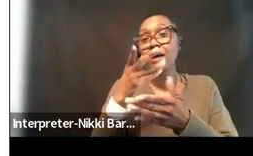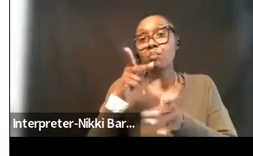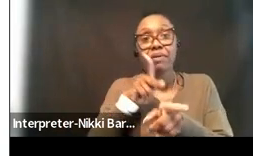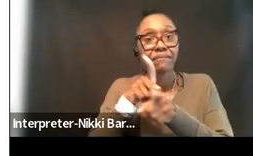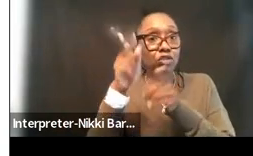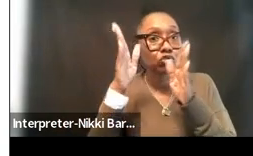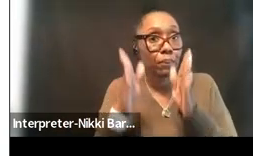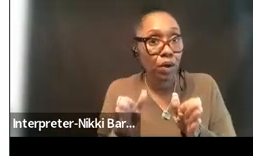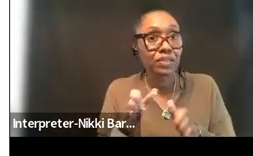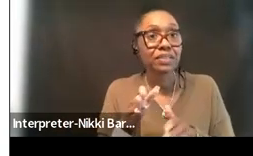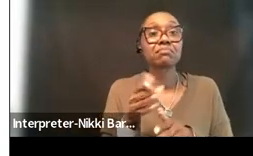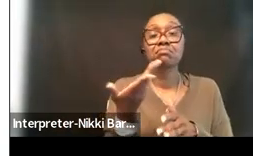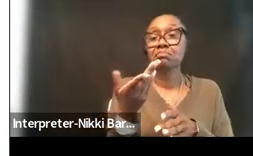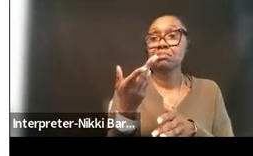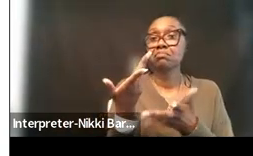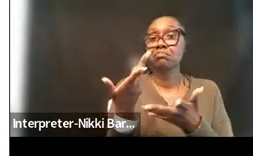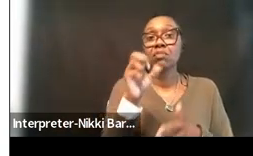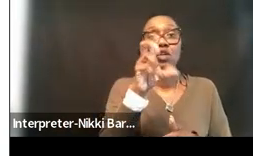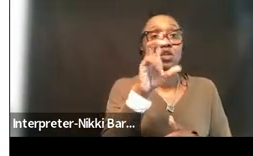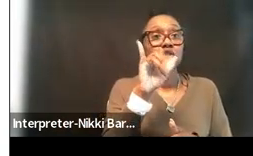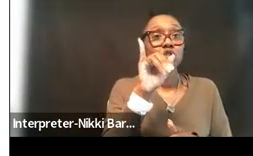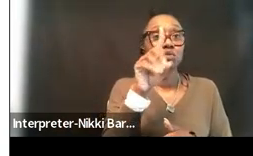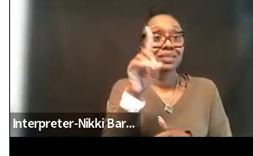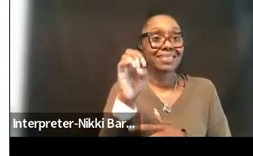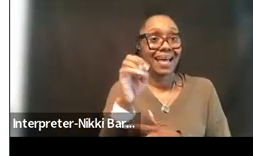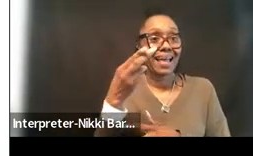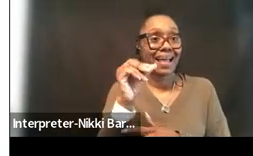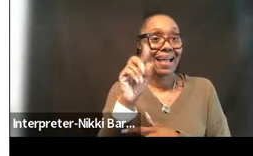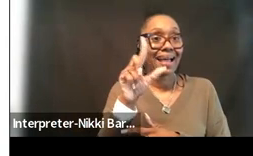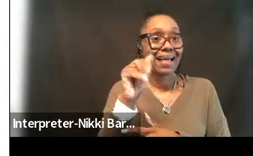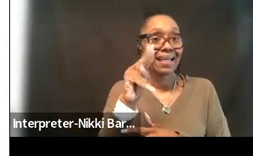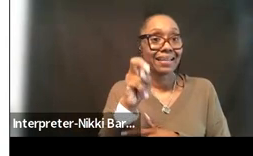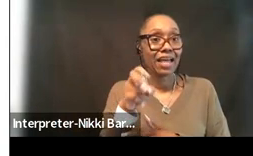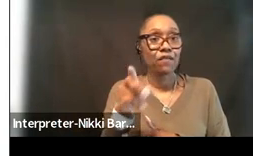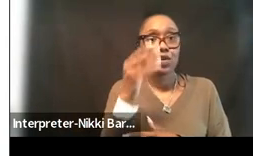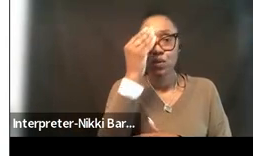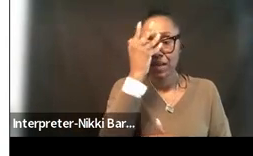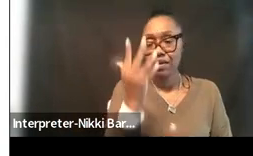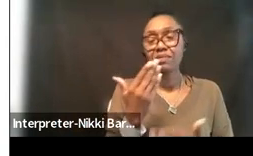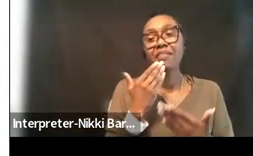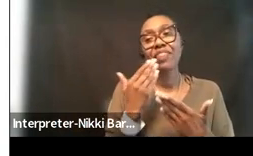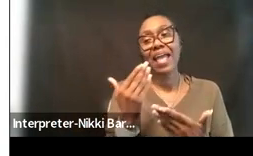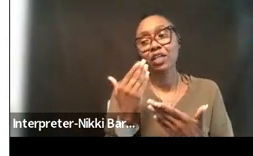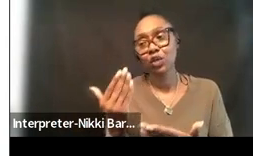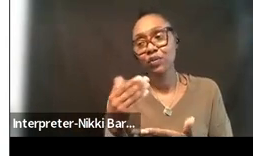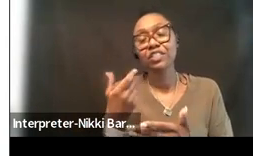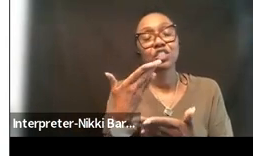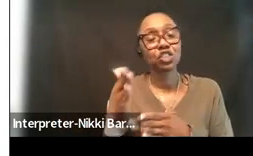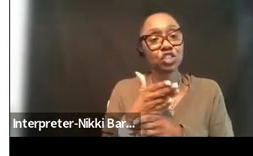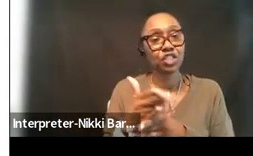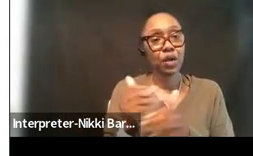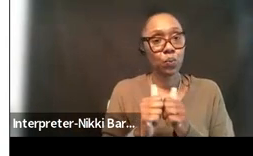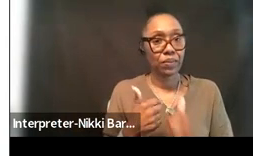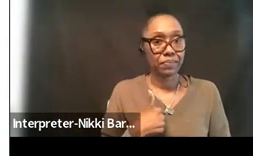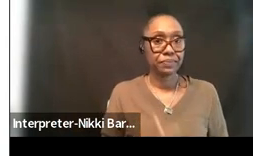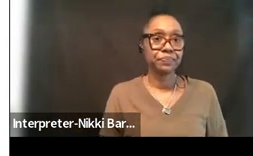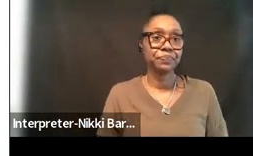You definitely need to follow up, but to do your best to at first just let someone know I'm so thankful that you're sharing this with me.